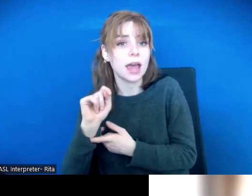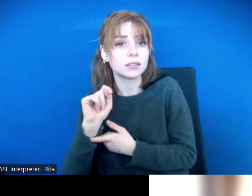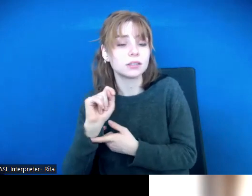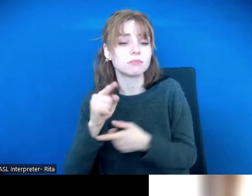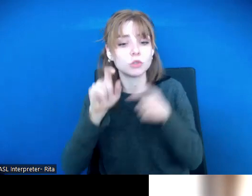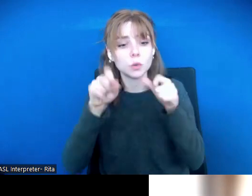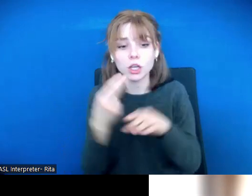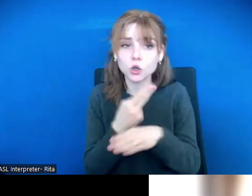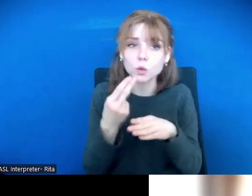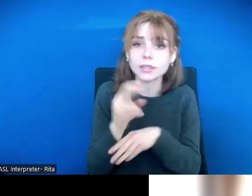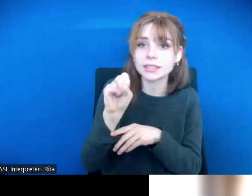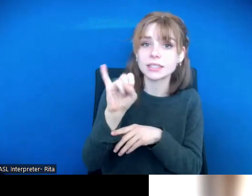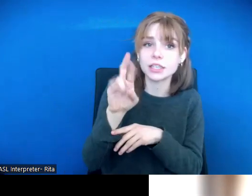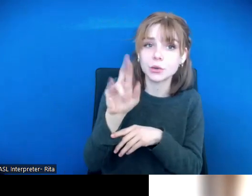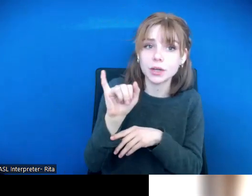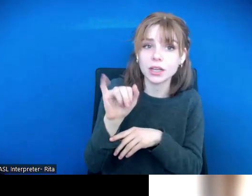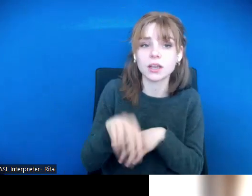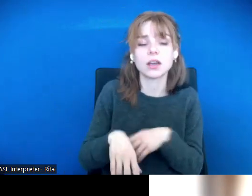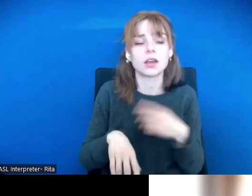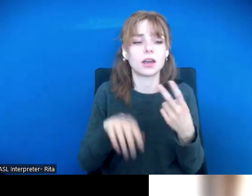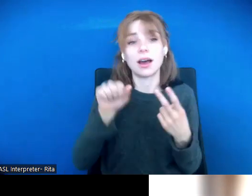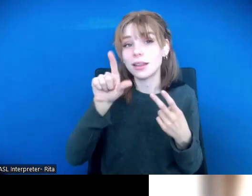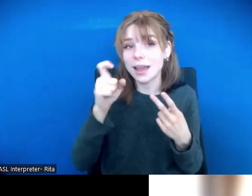Those are some of the first things that we talk about. And then if there's still not to the level that they would want to be, then we could take a look at other things. Maybe there's some specific apps that we could download. Do they have good speech pattern? If they do, maybe you want to use some of the